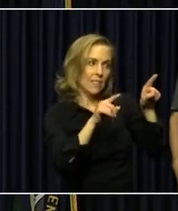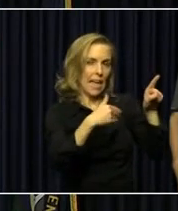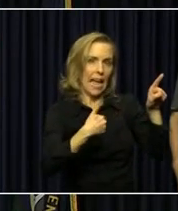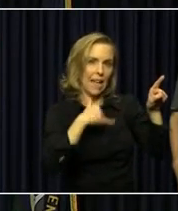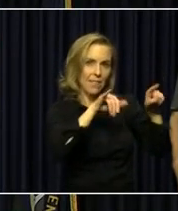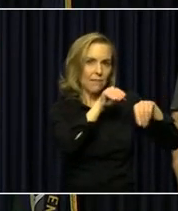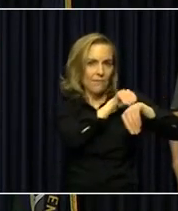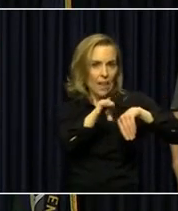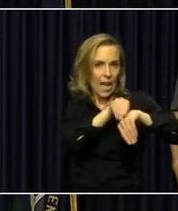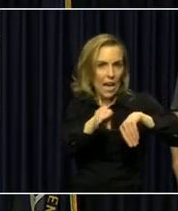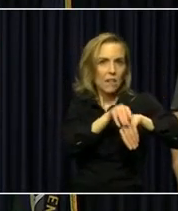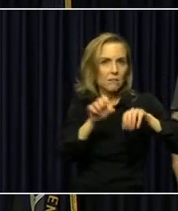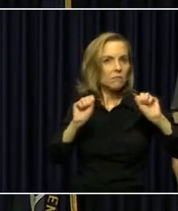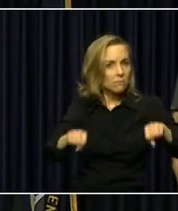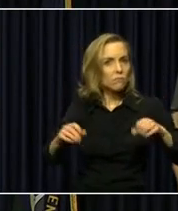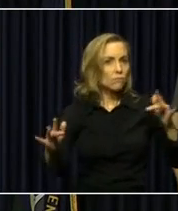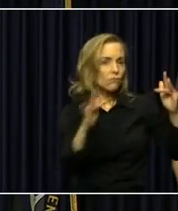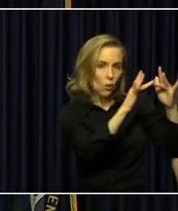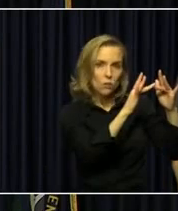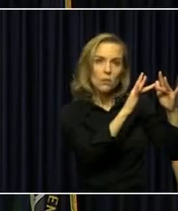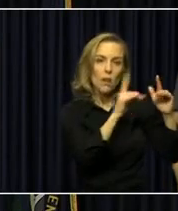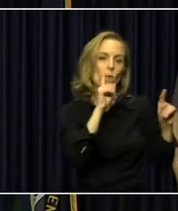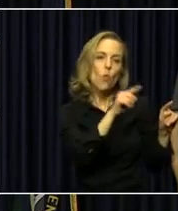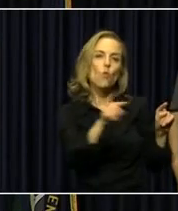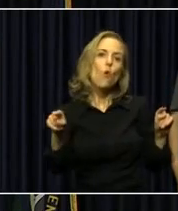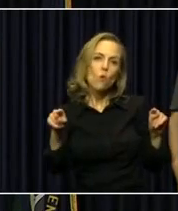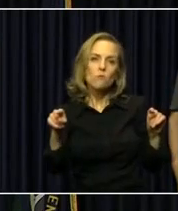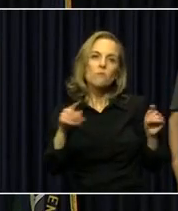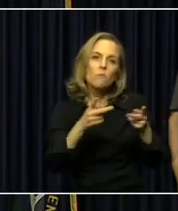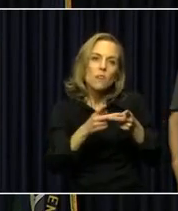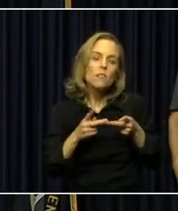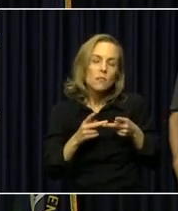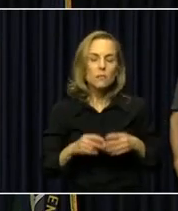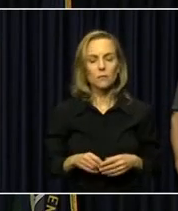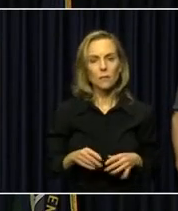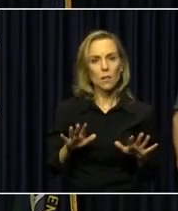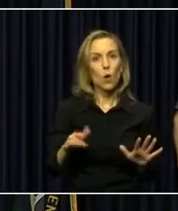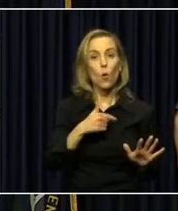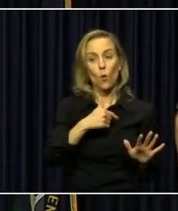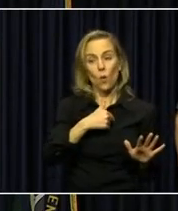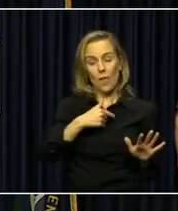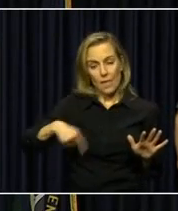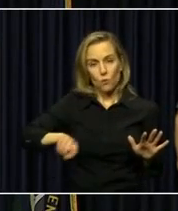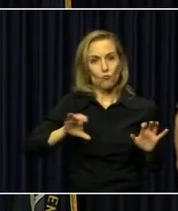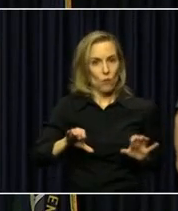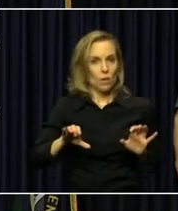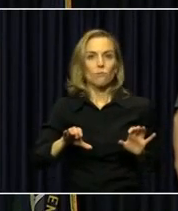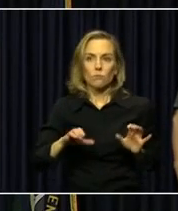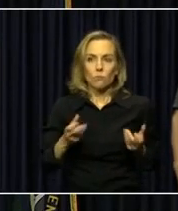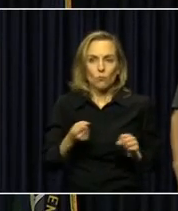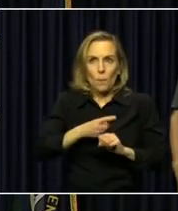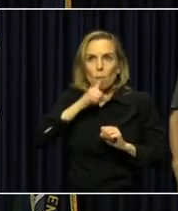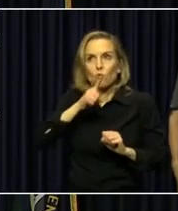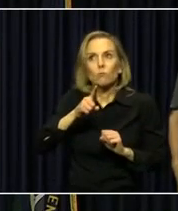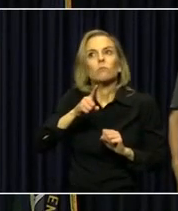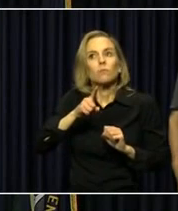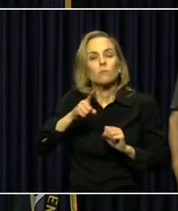KNOW HOW SERIOUSLY WE TAKE THIS BECAUSE THIS IS PERSONAL TO ME, IT'S PERSONAL TO THE GOVERNOR,